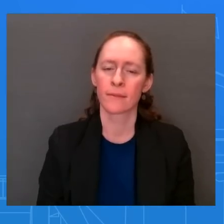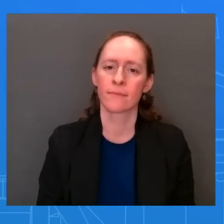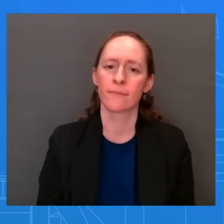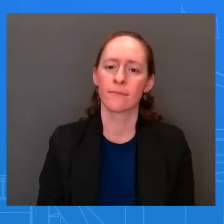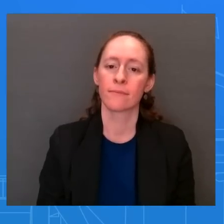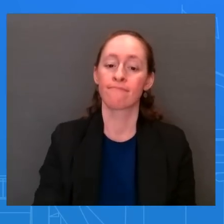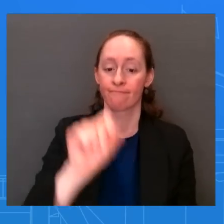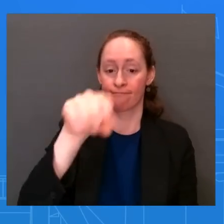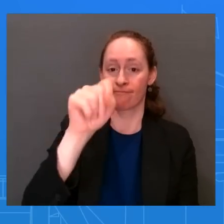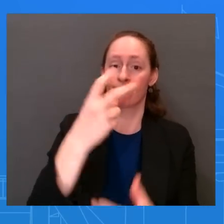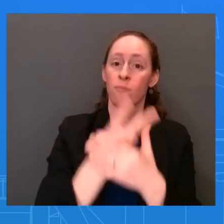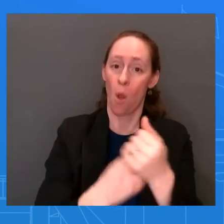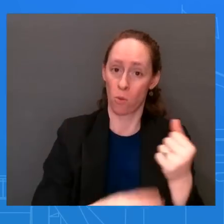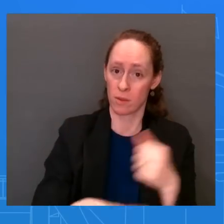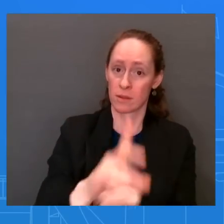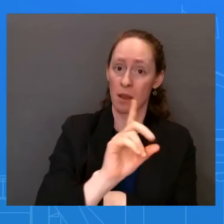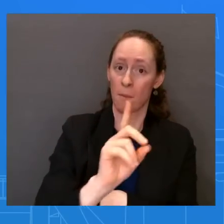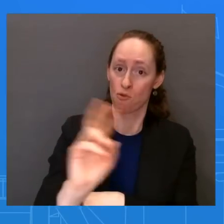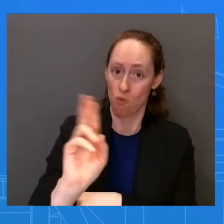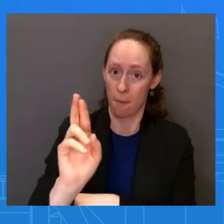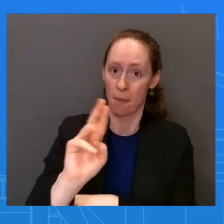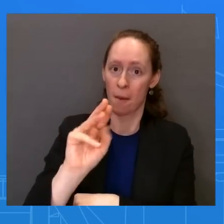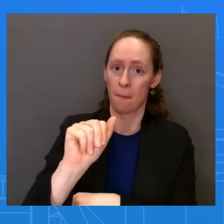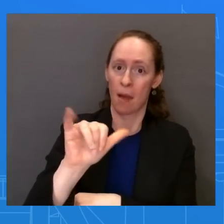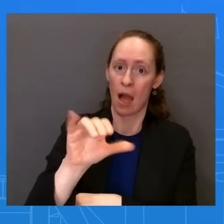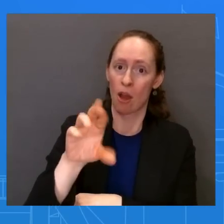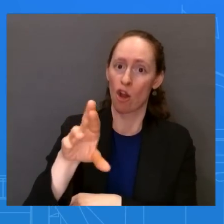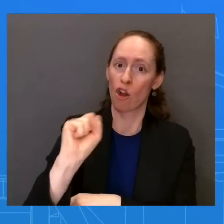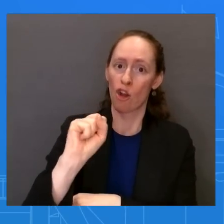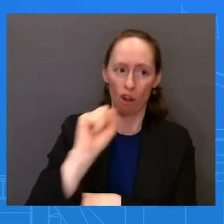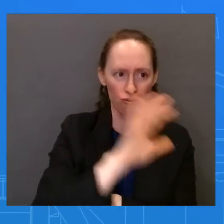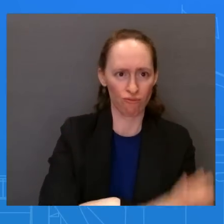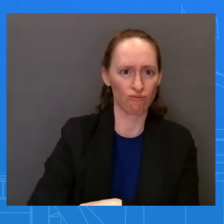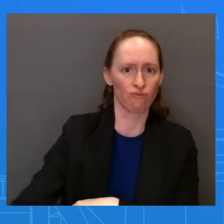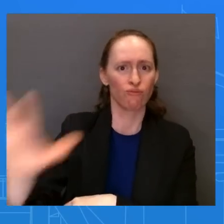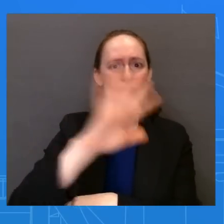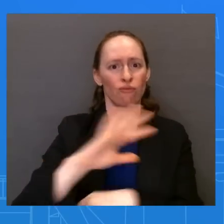This is something that the President certainly is looking forward to -- to attending and to --